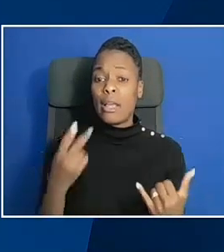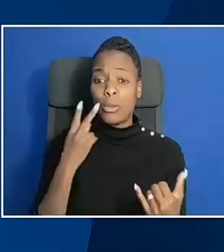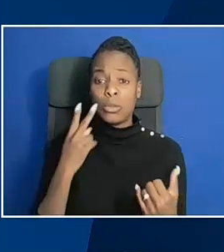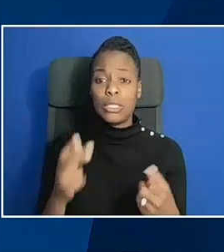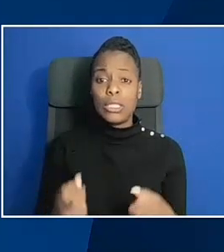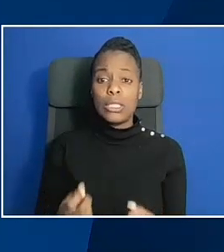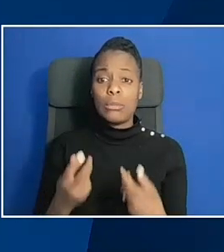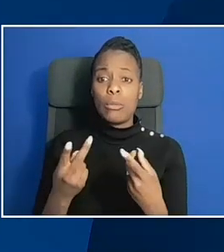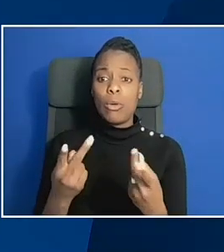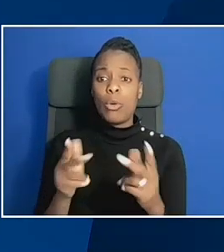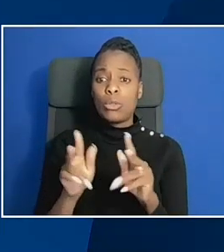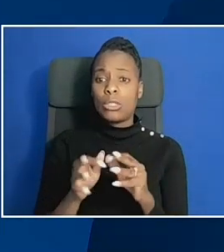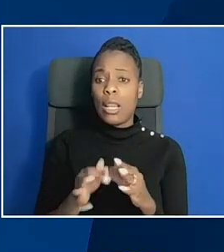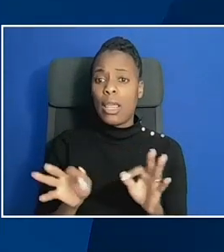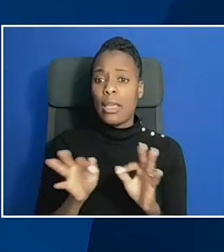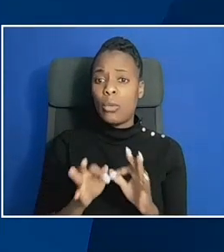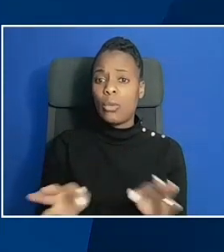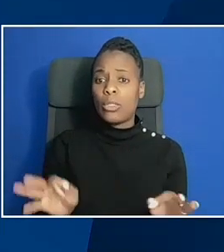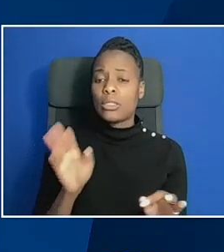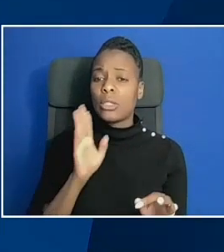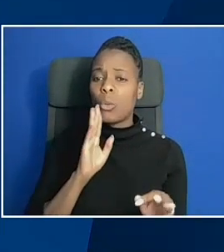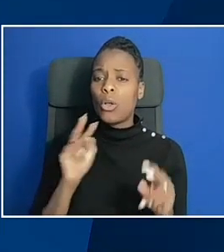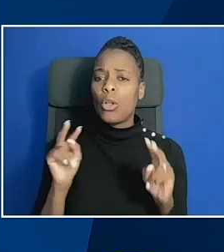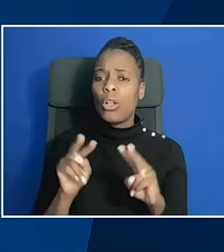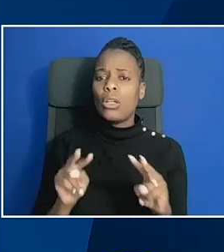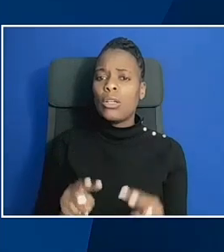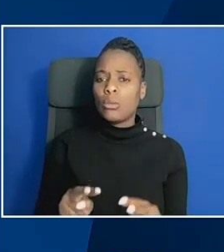proposed language when we get to reciprocity agreements.